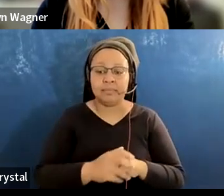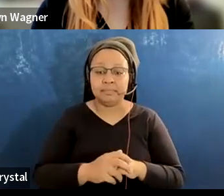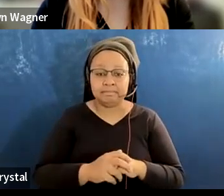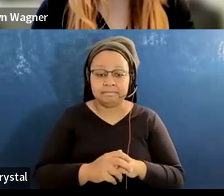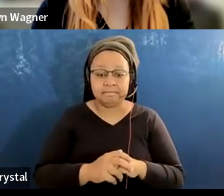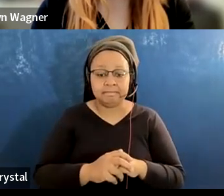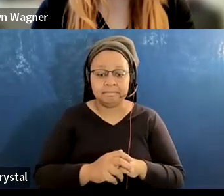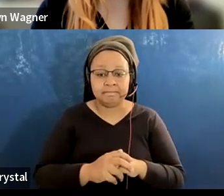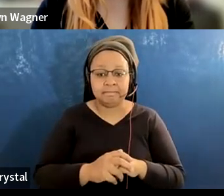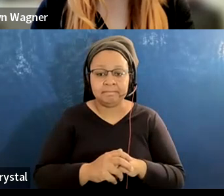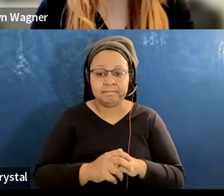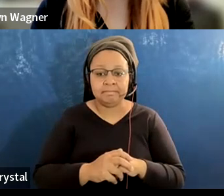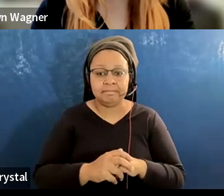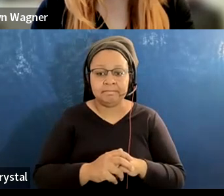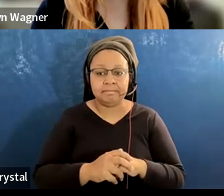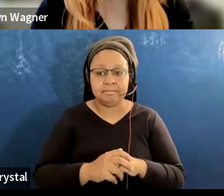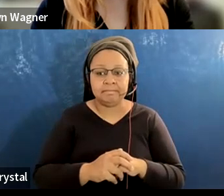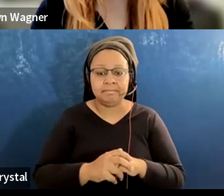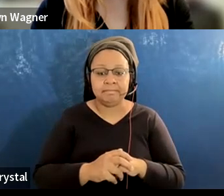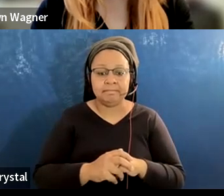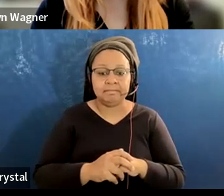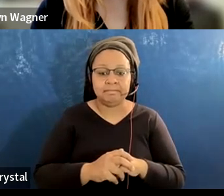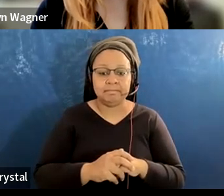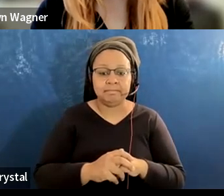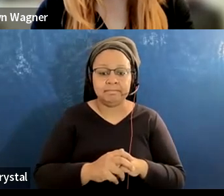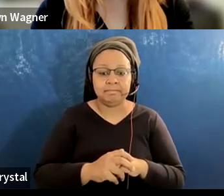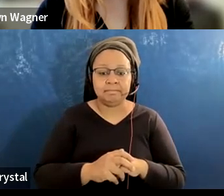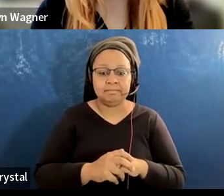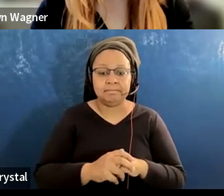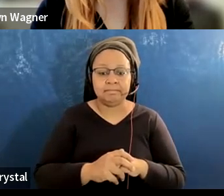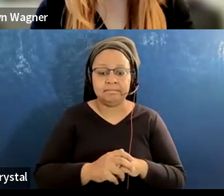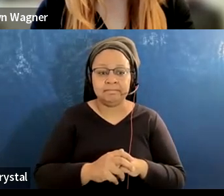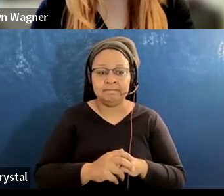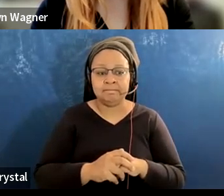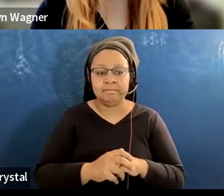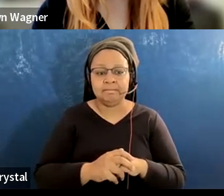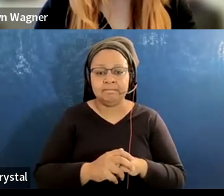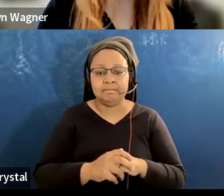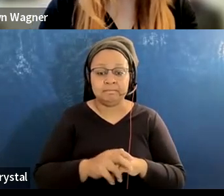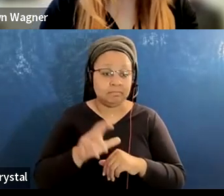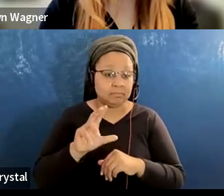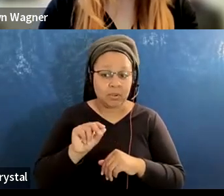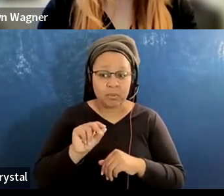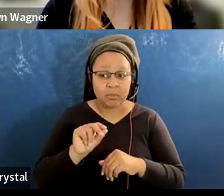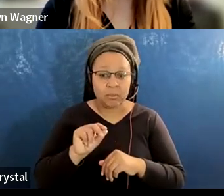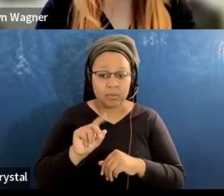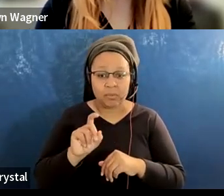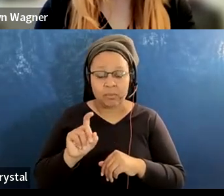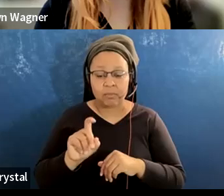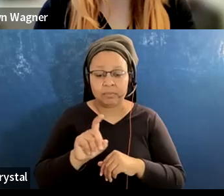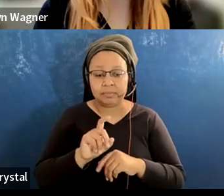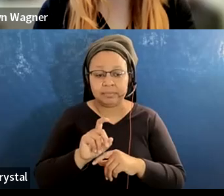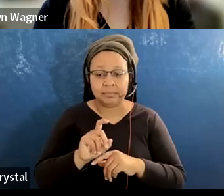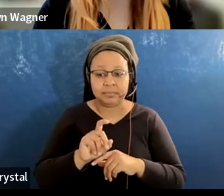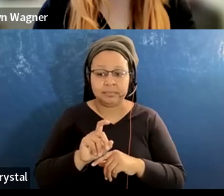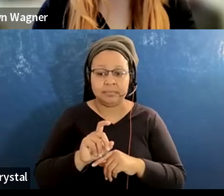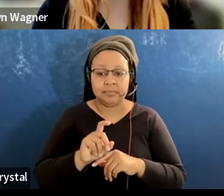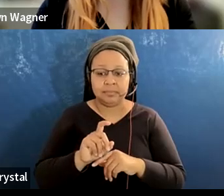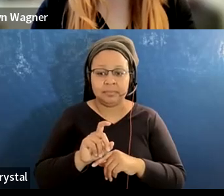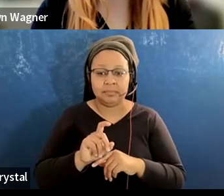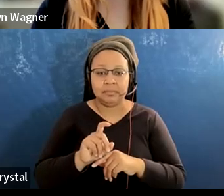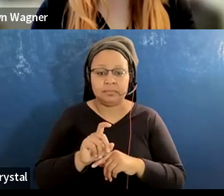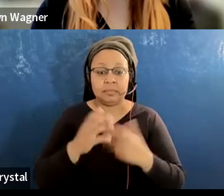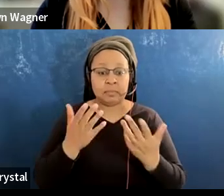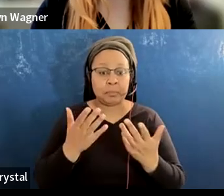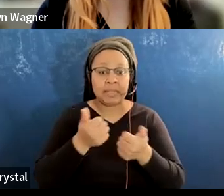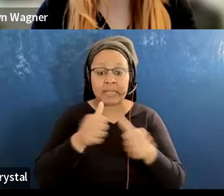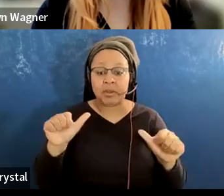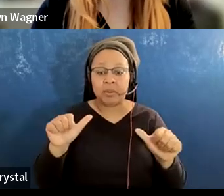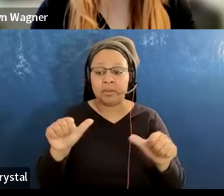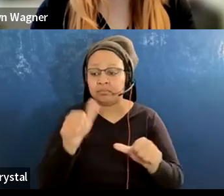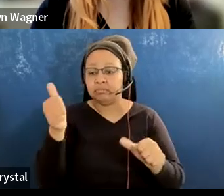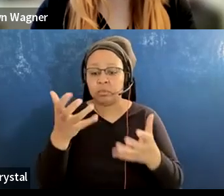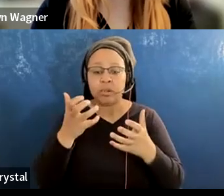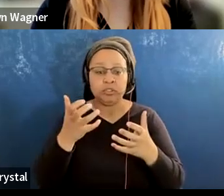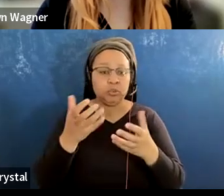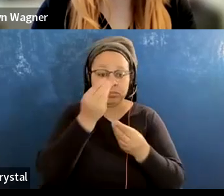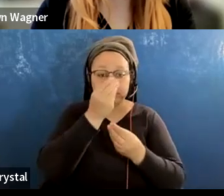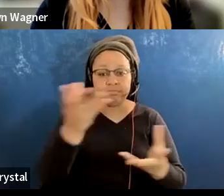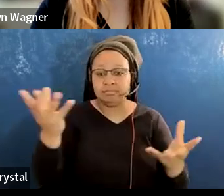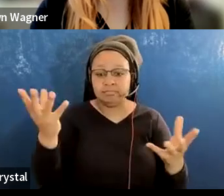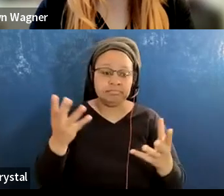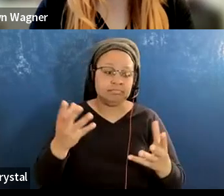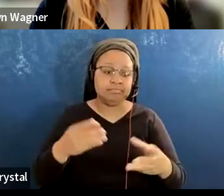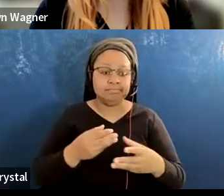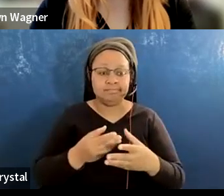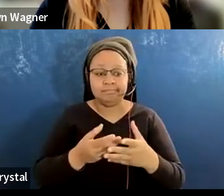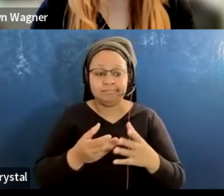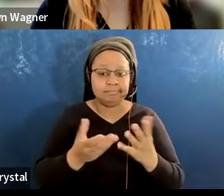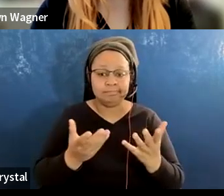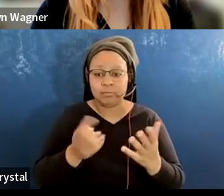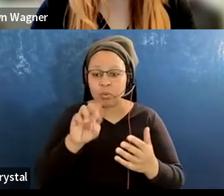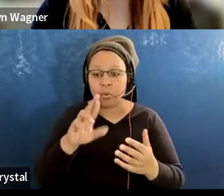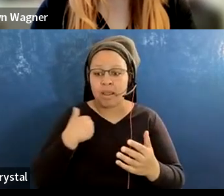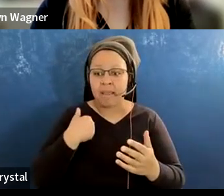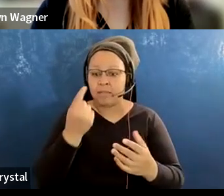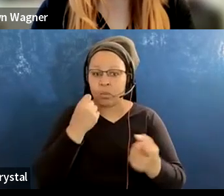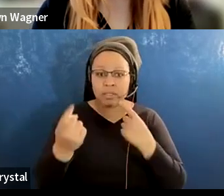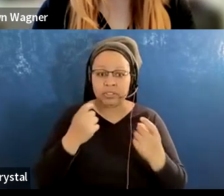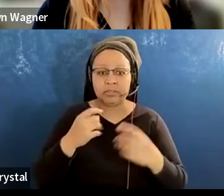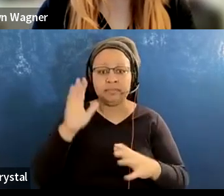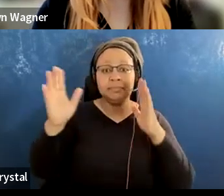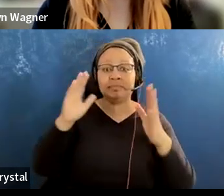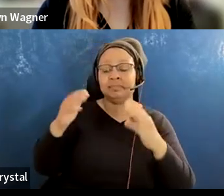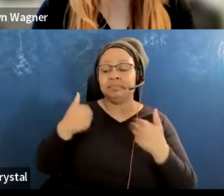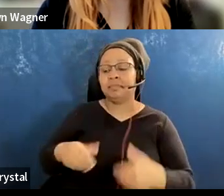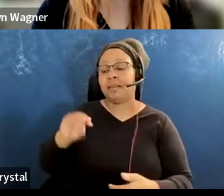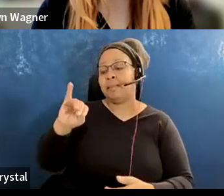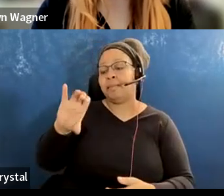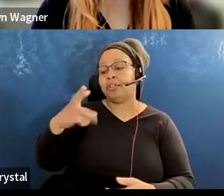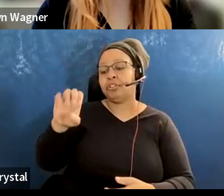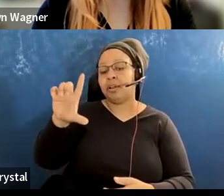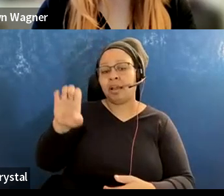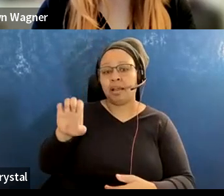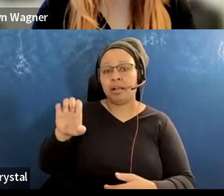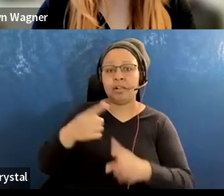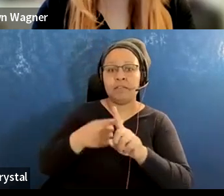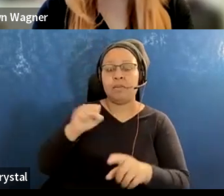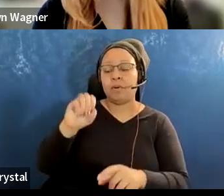role is a grant from the state so the state decided that this was something we needed to look into and so they approved a grant to the centers that wanted it so we took them up on it. So that's been sort of interesting.